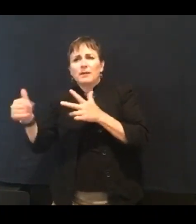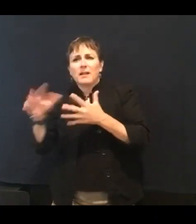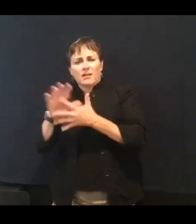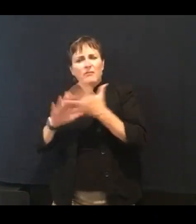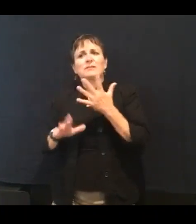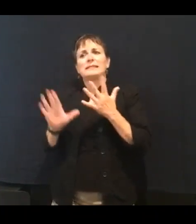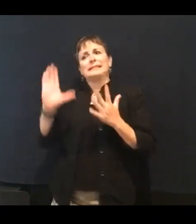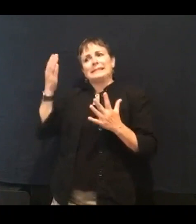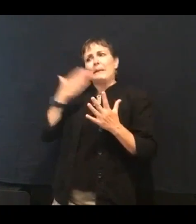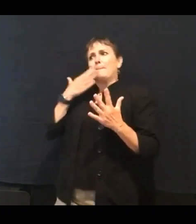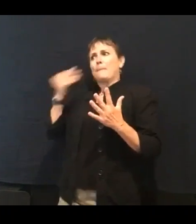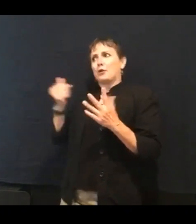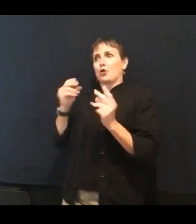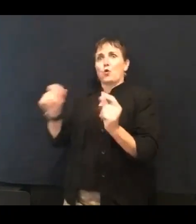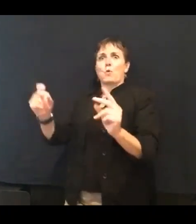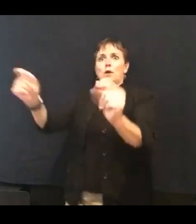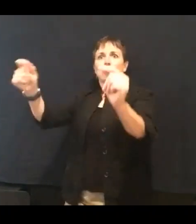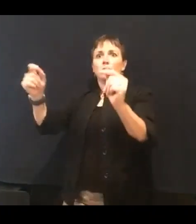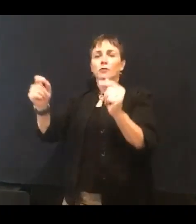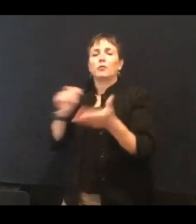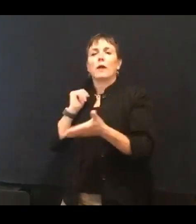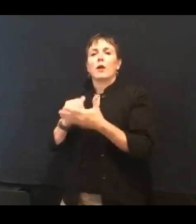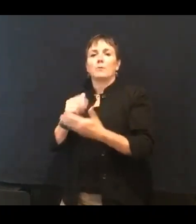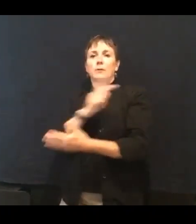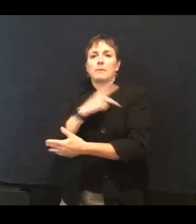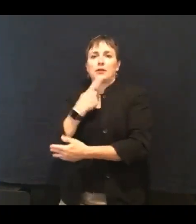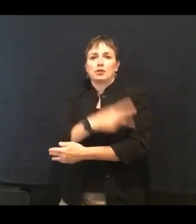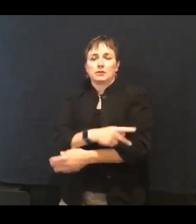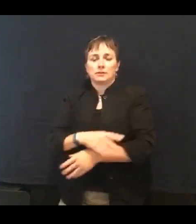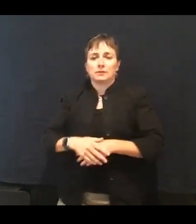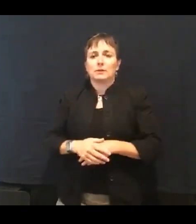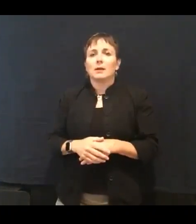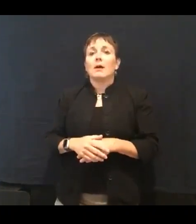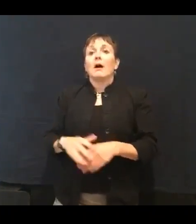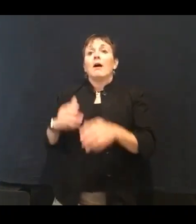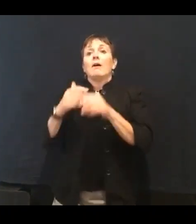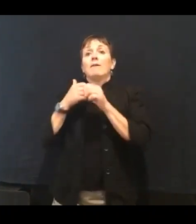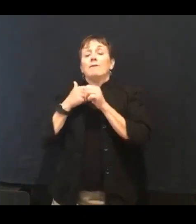patients as quickly as possible. Following the example of the Prostate